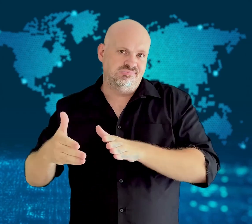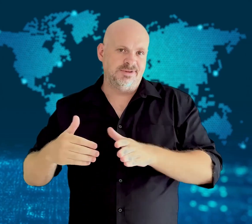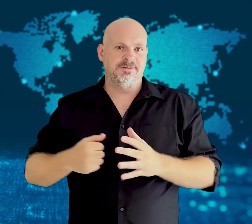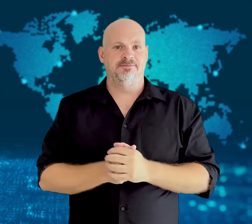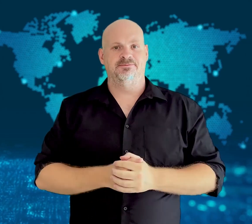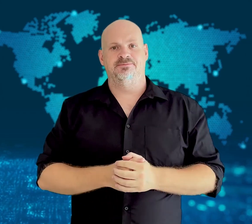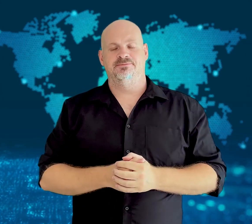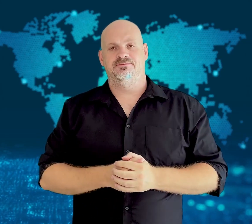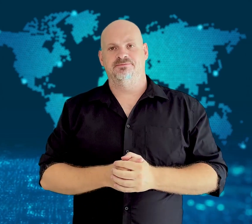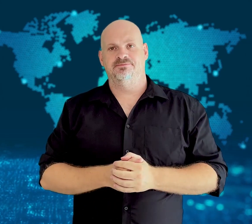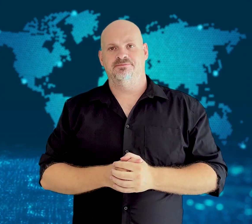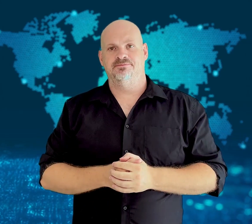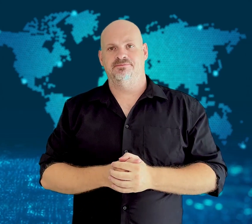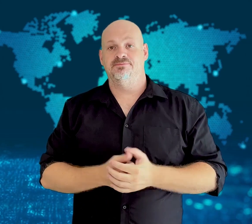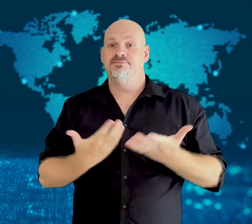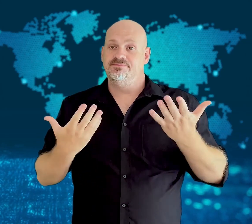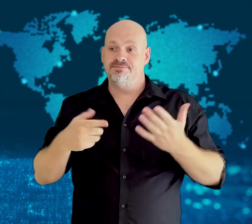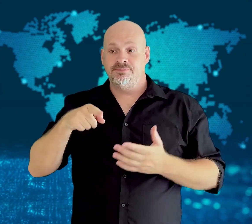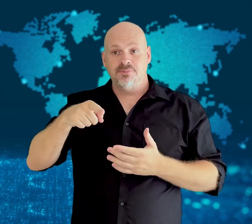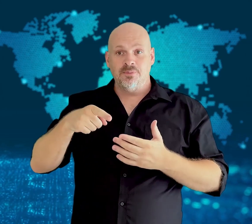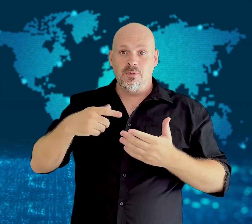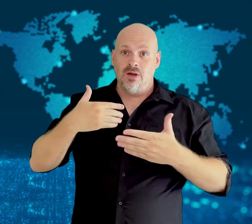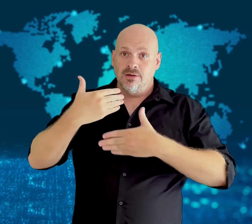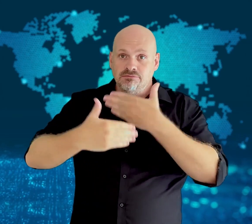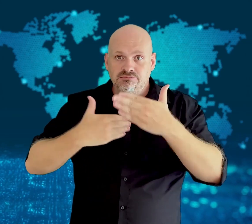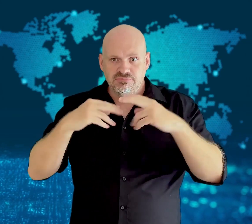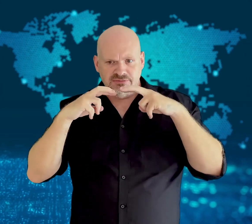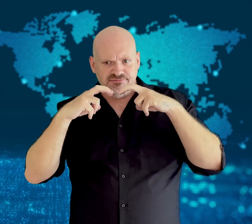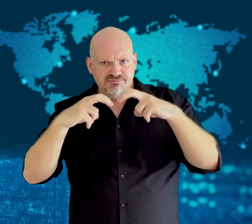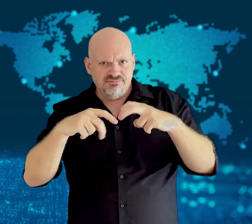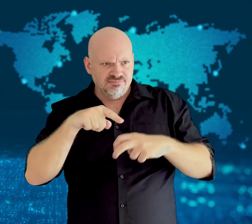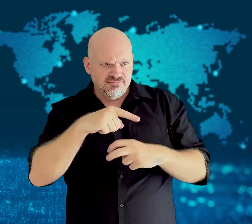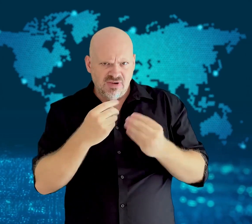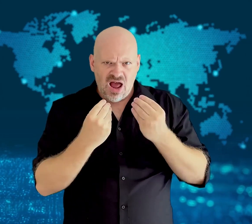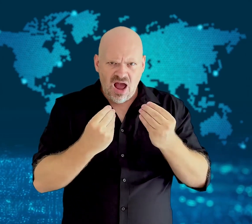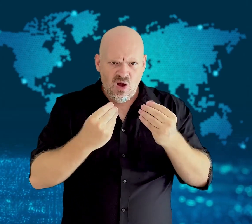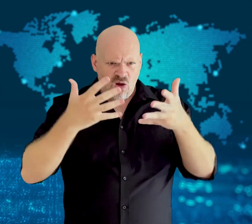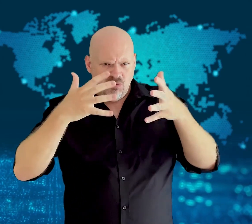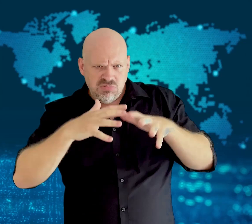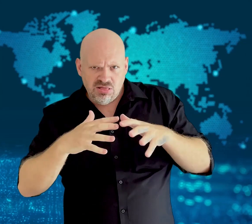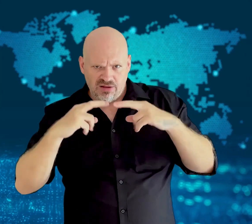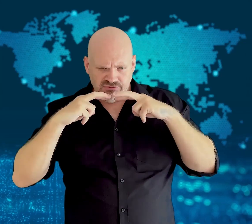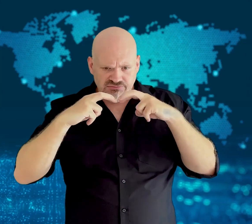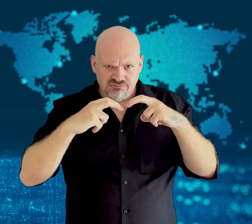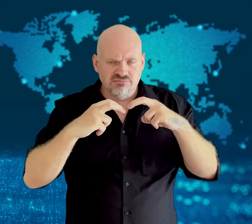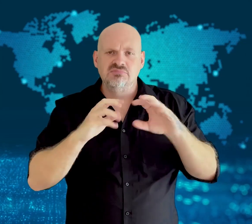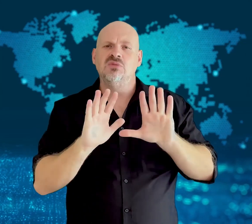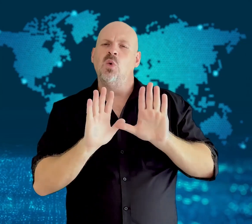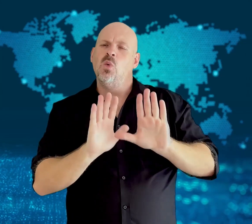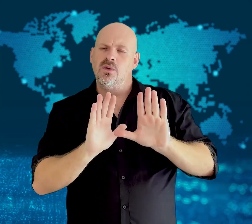The investigation into this mine will begin